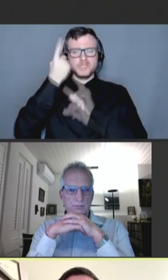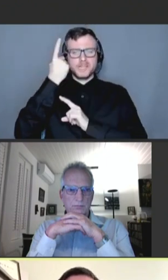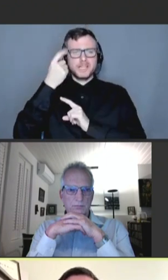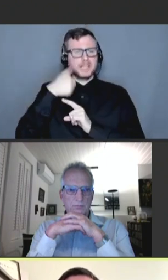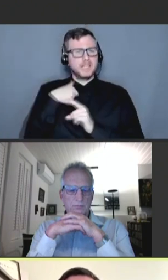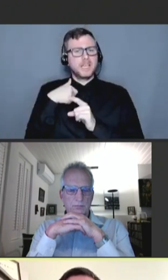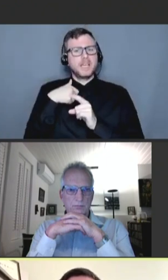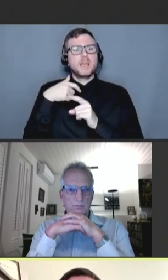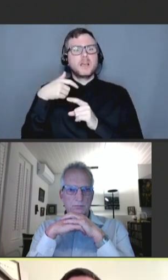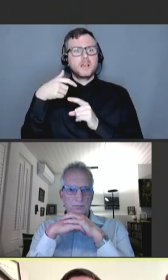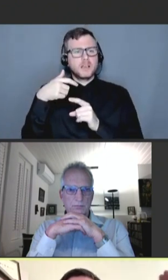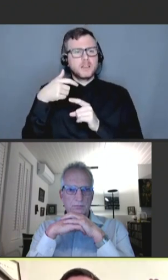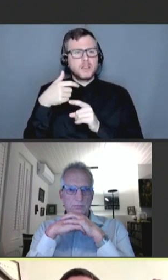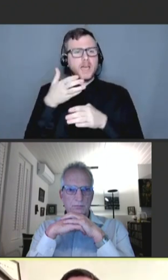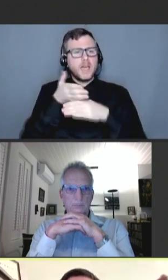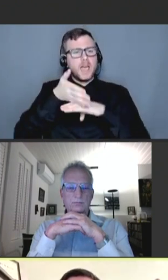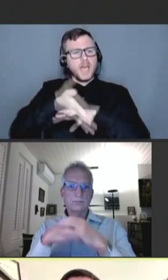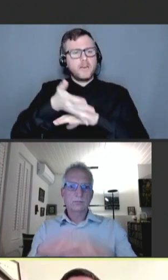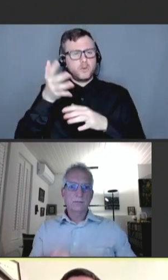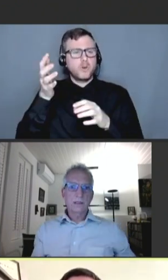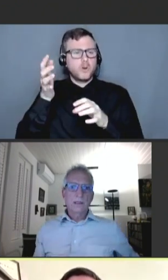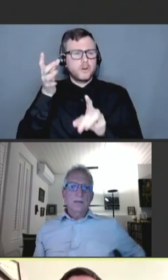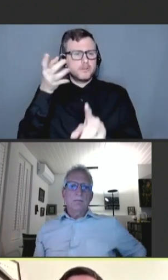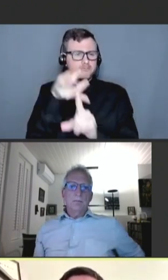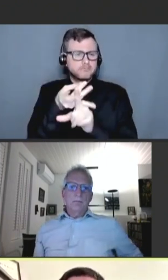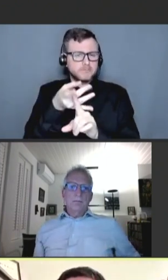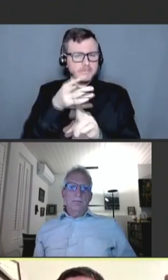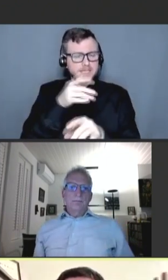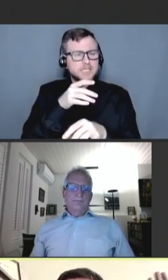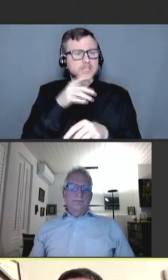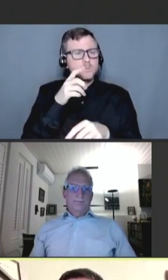general will also help us understand infection associated with chronic illnesses -- this broad